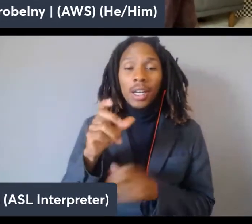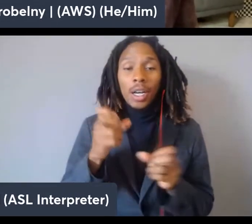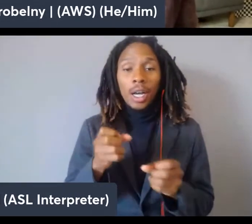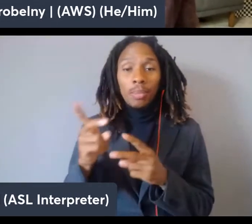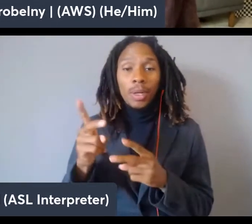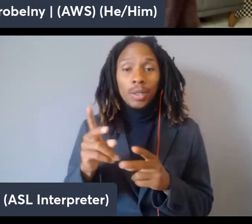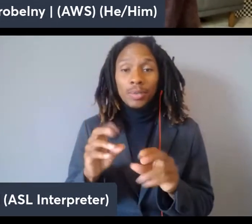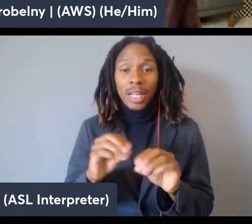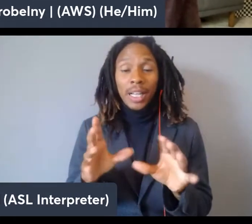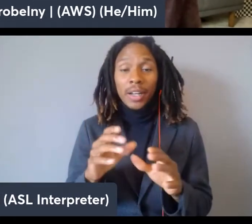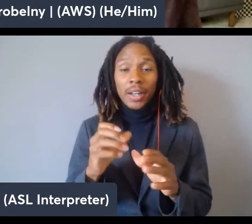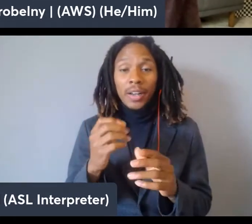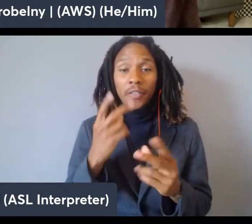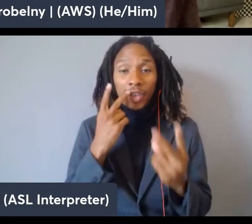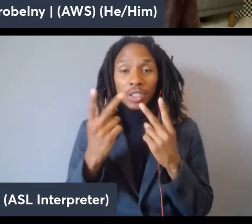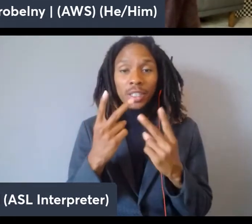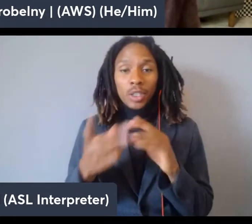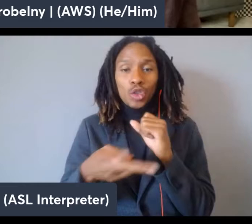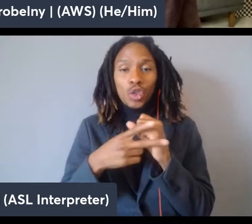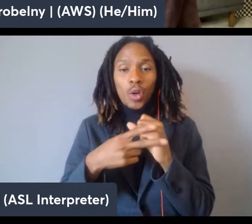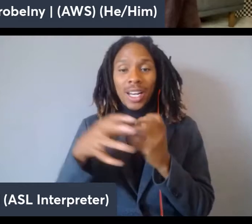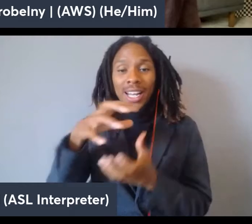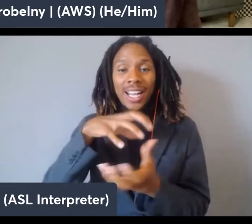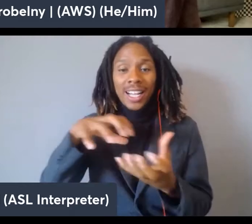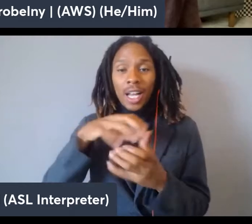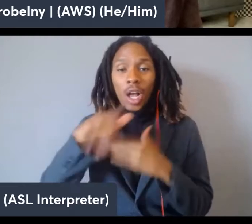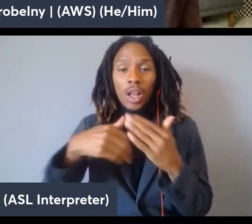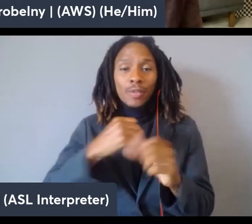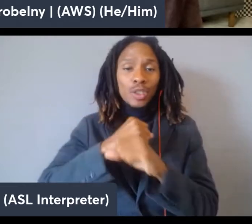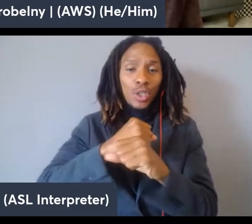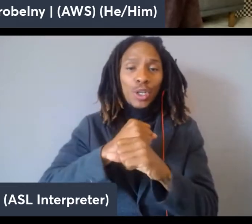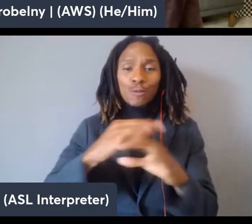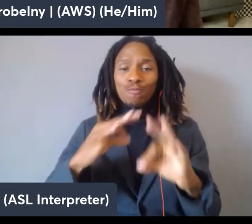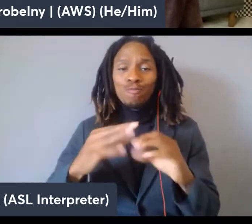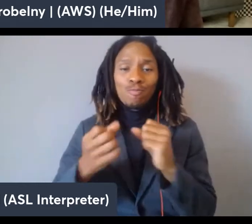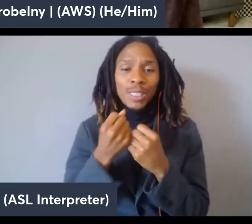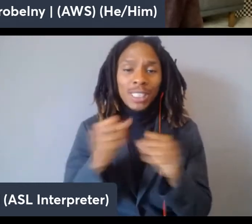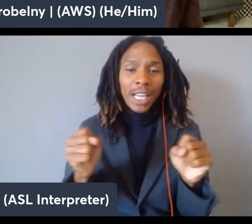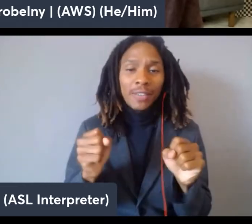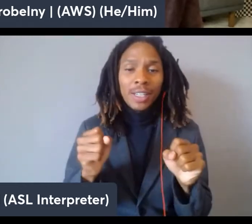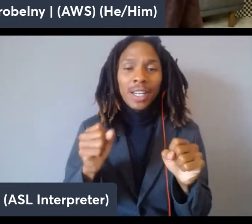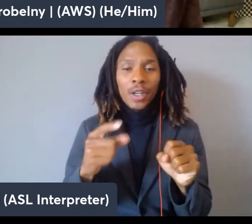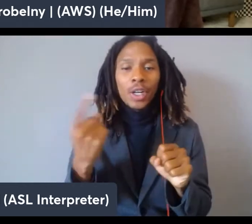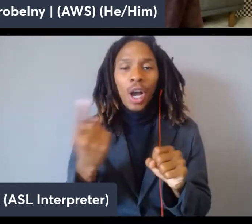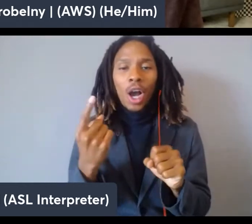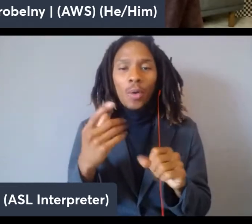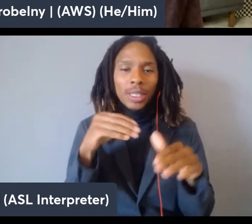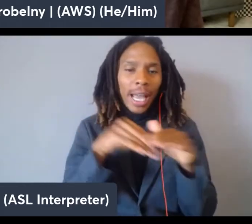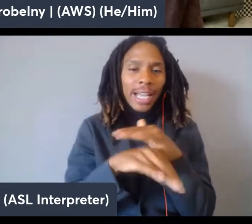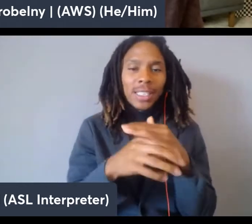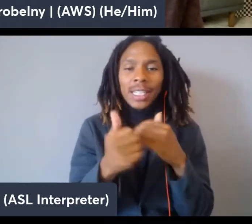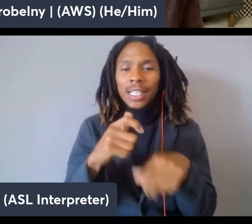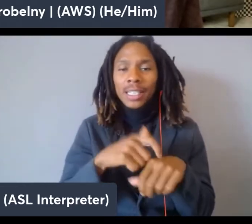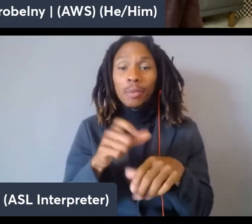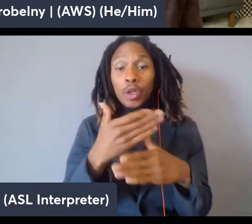It's stored in the cloud, always secured and safe, and you can always get back to it. You can share it with others.